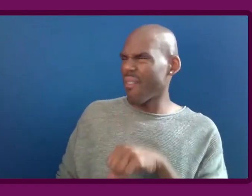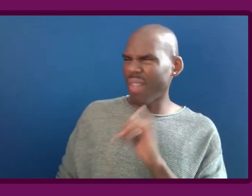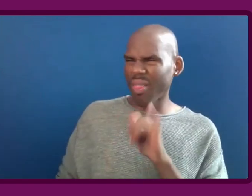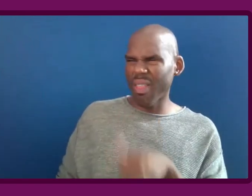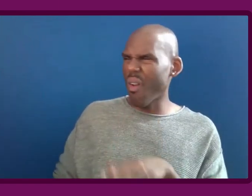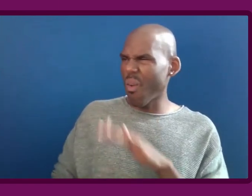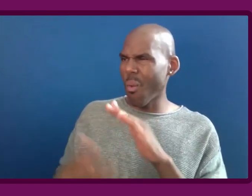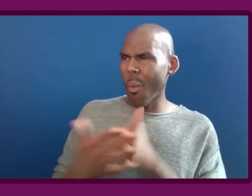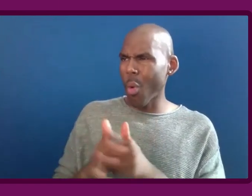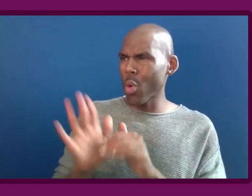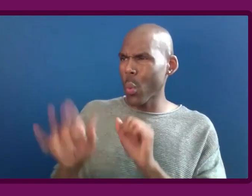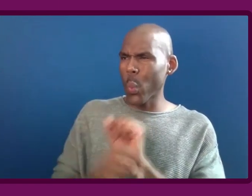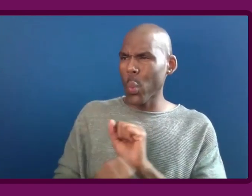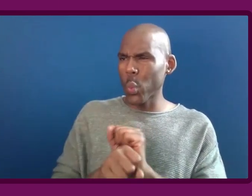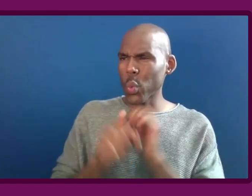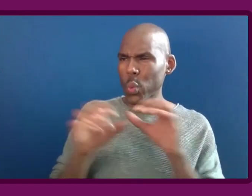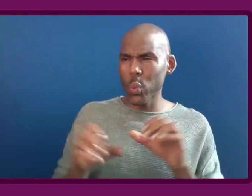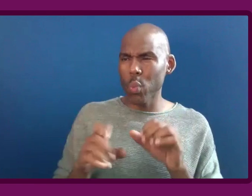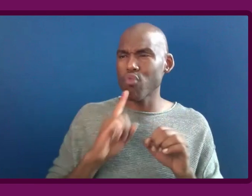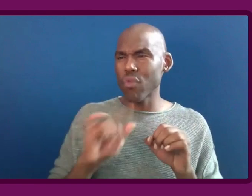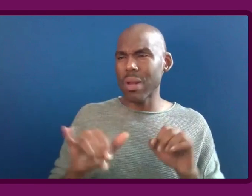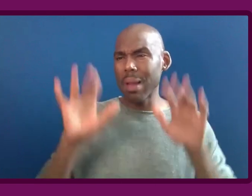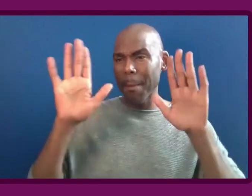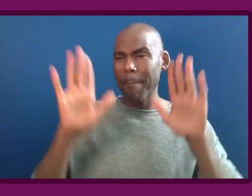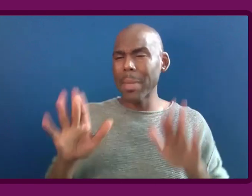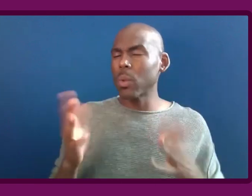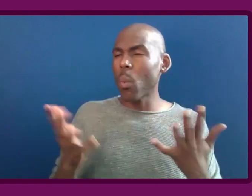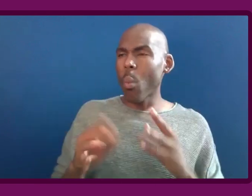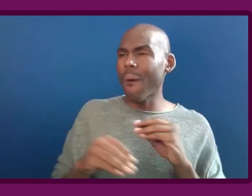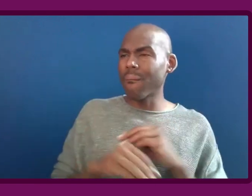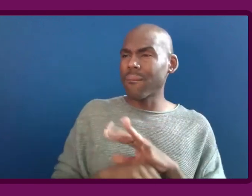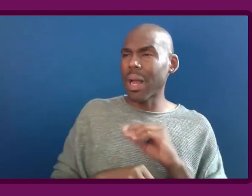Maryangel Garcia-Ramos: I would say, "Keep pushing." Keep pushing,